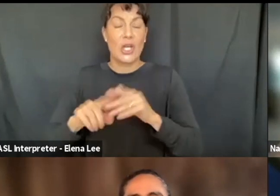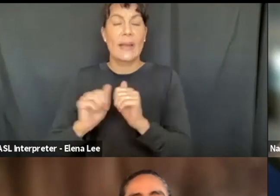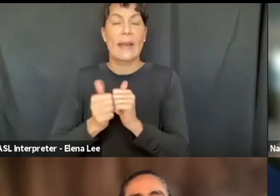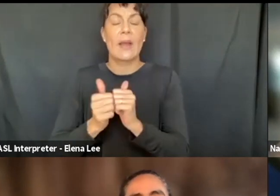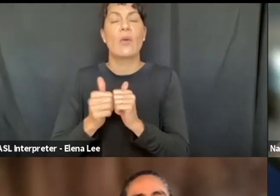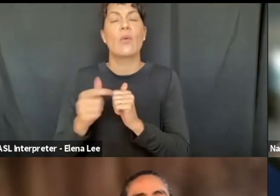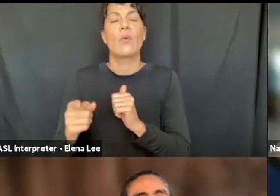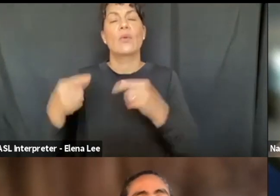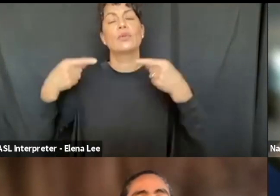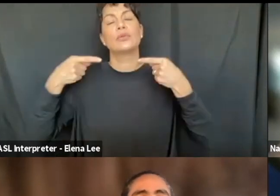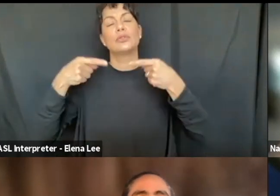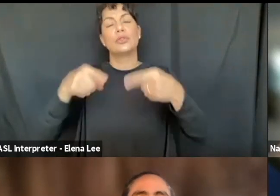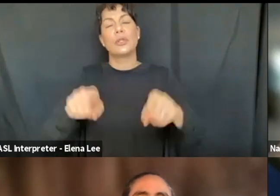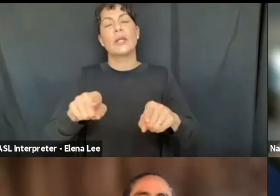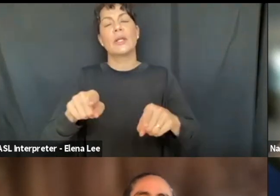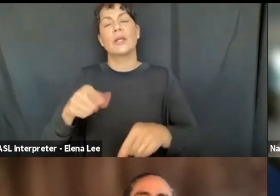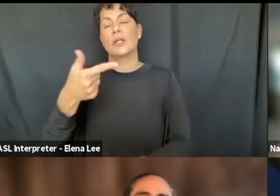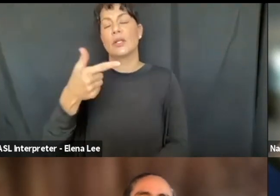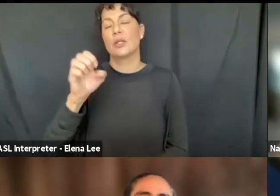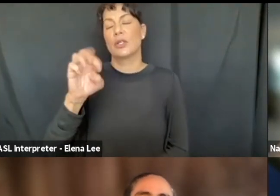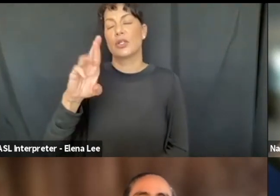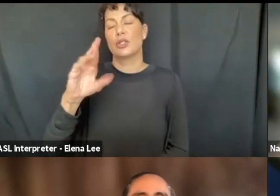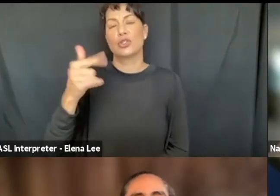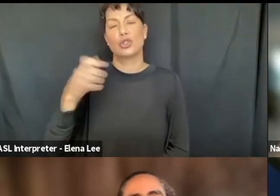of George Floyd's murder last summer.